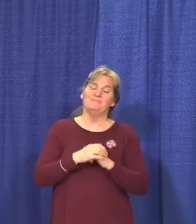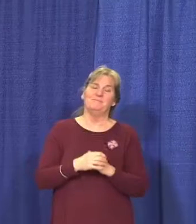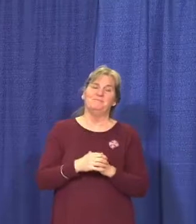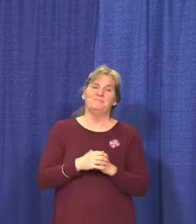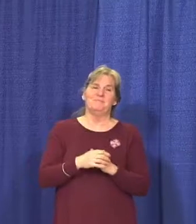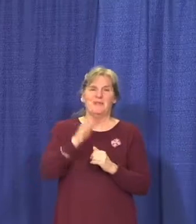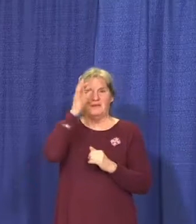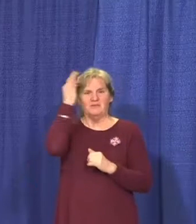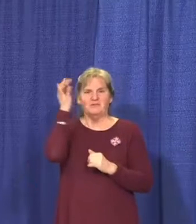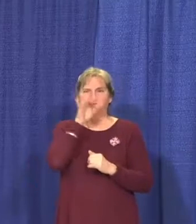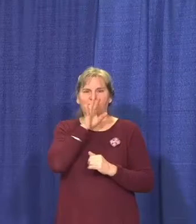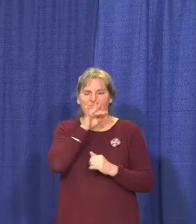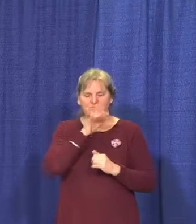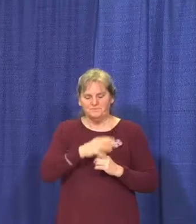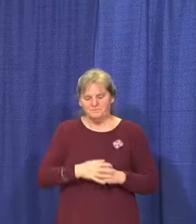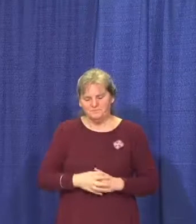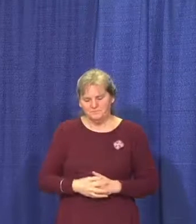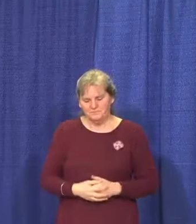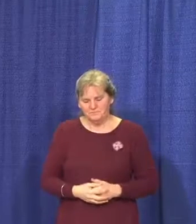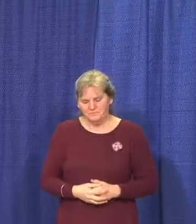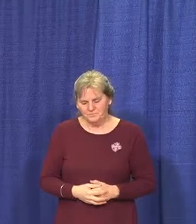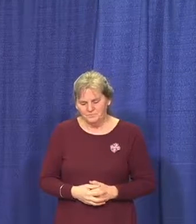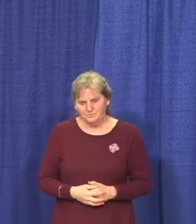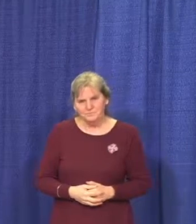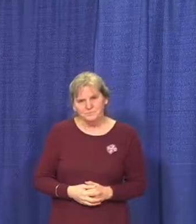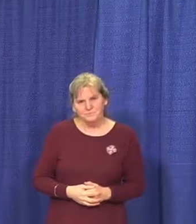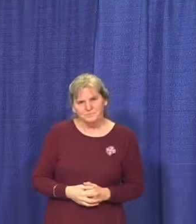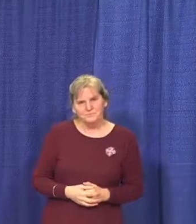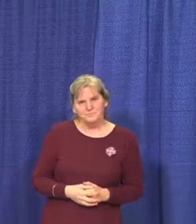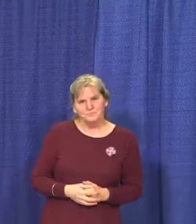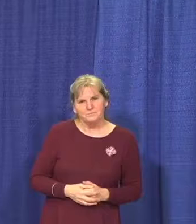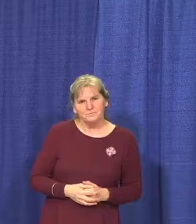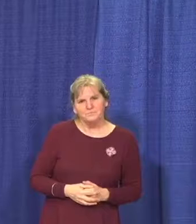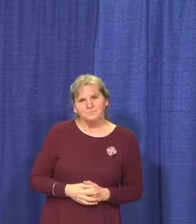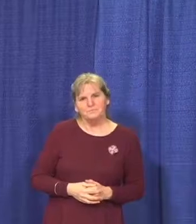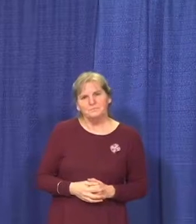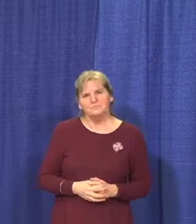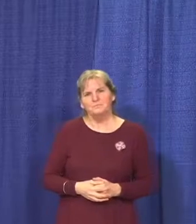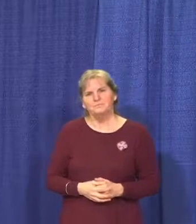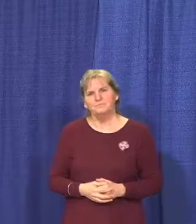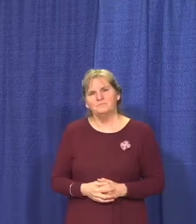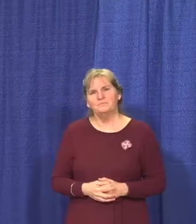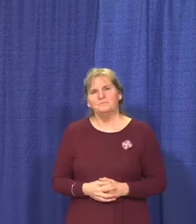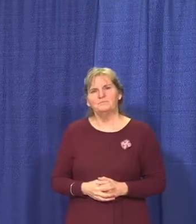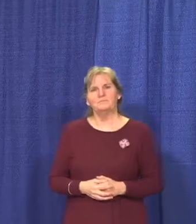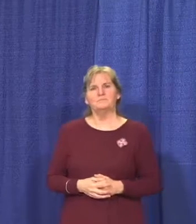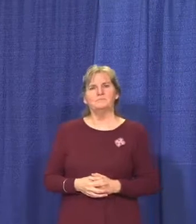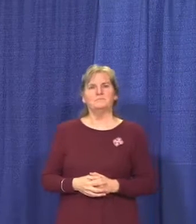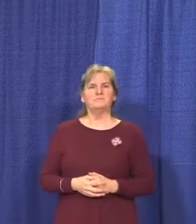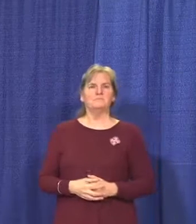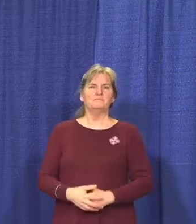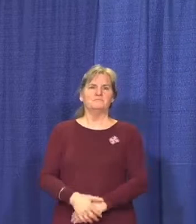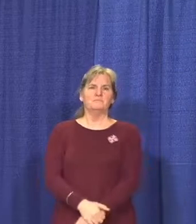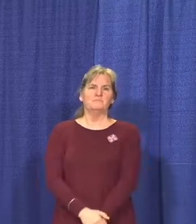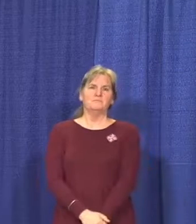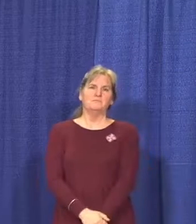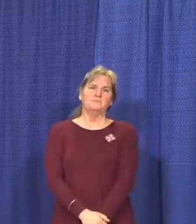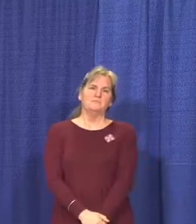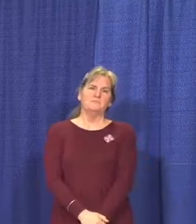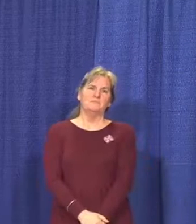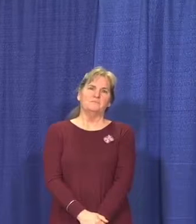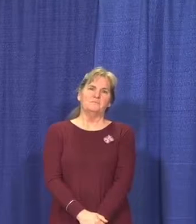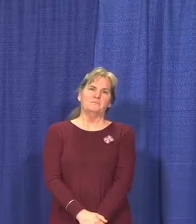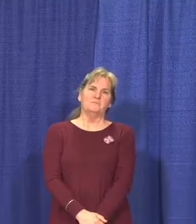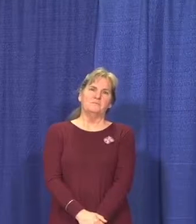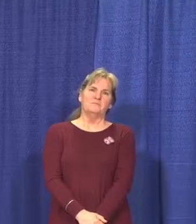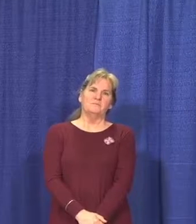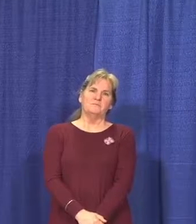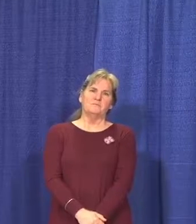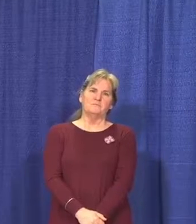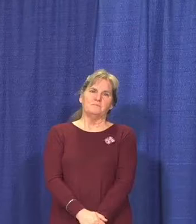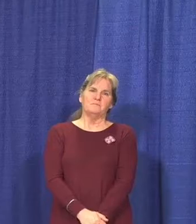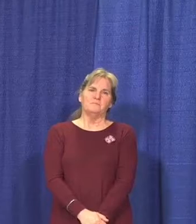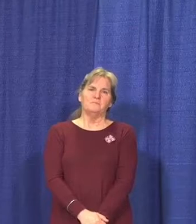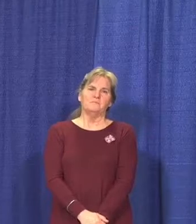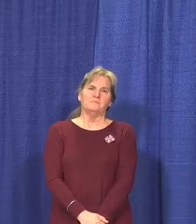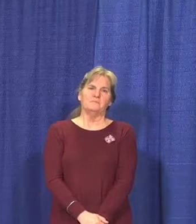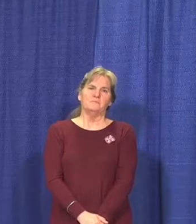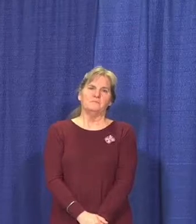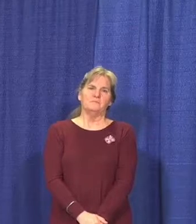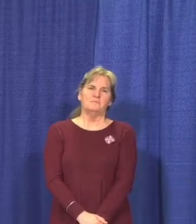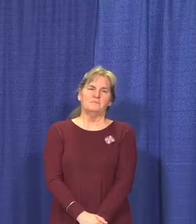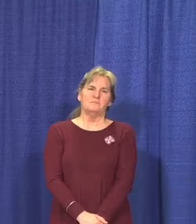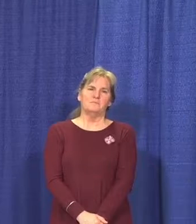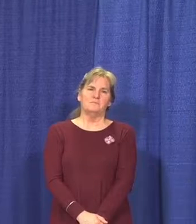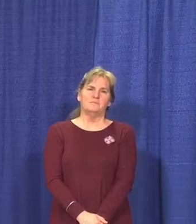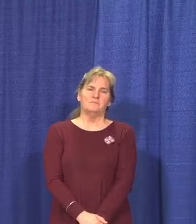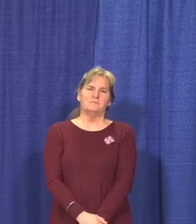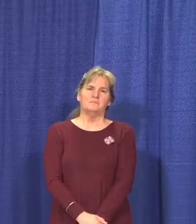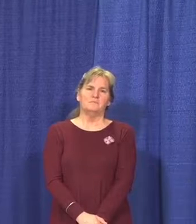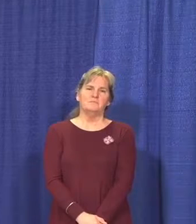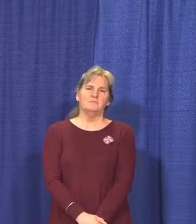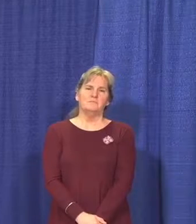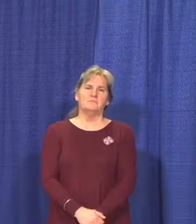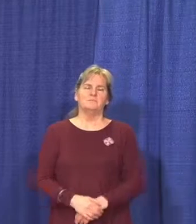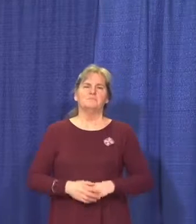[ Speaking French ]